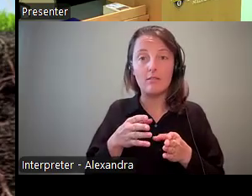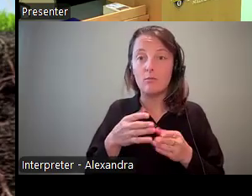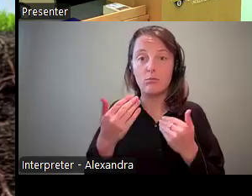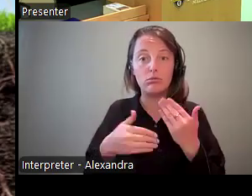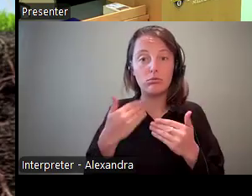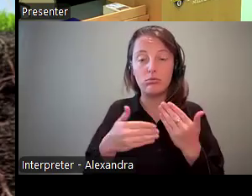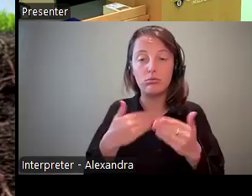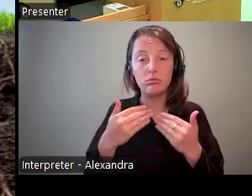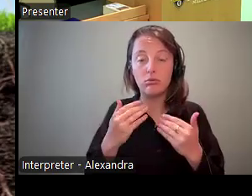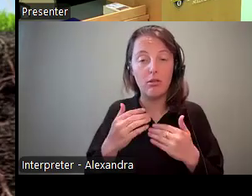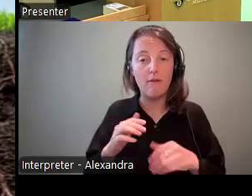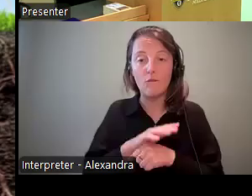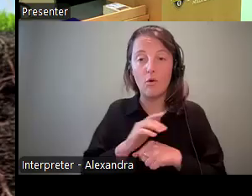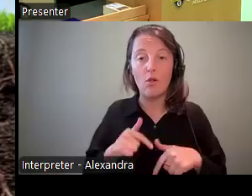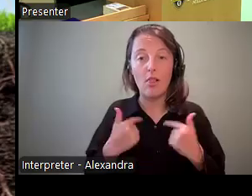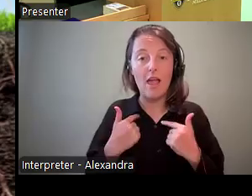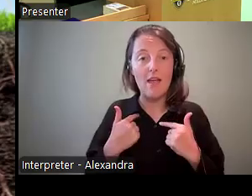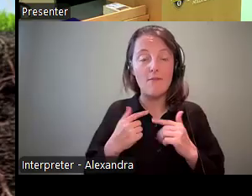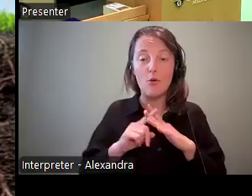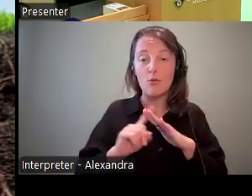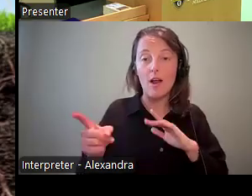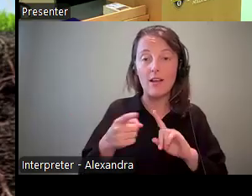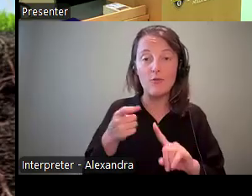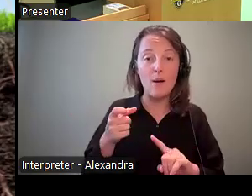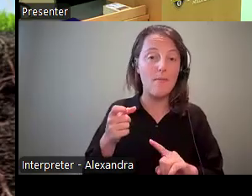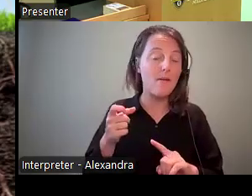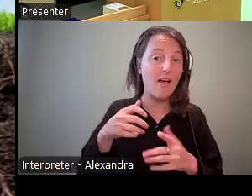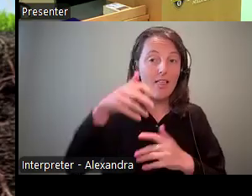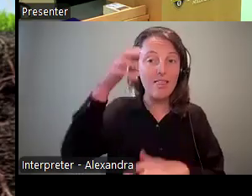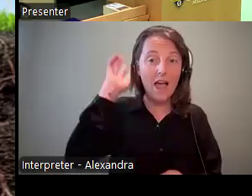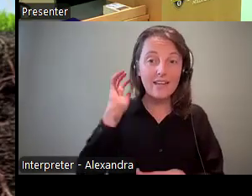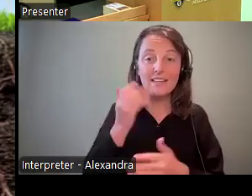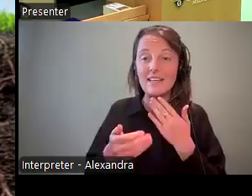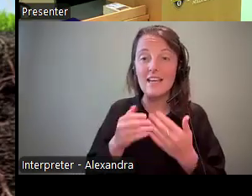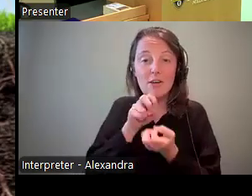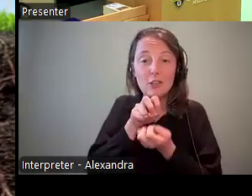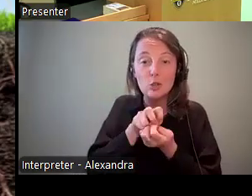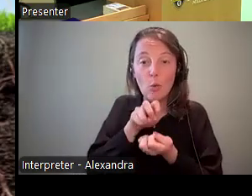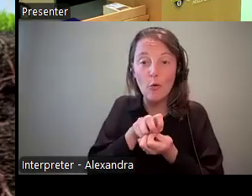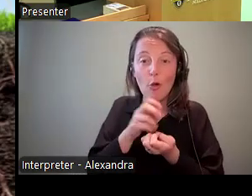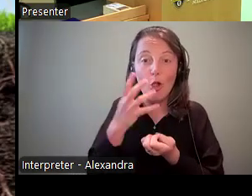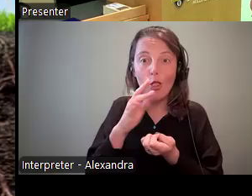Even a squirrel looks like a lion. That's how I explain it. That's how I explain it to clients.